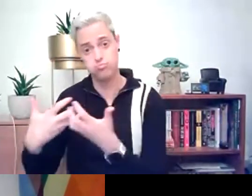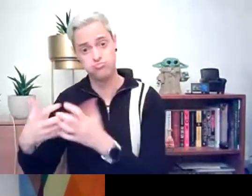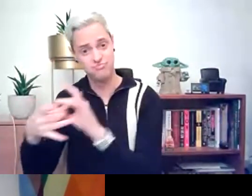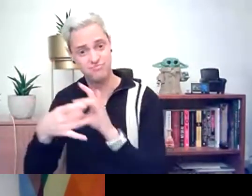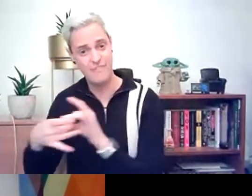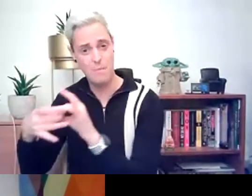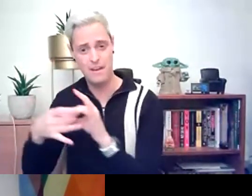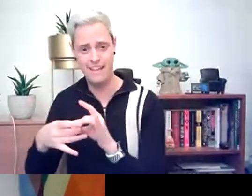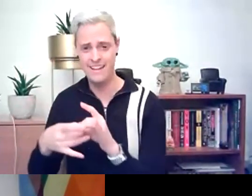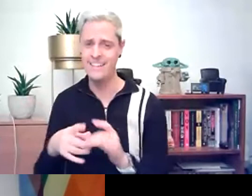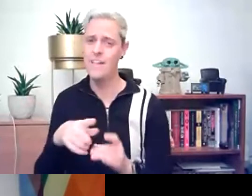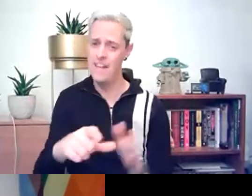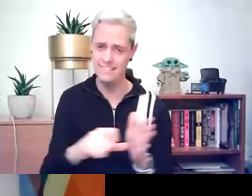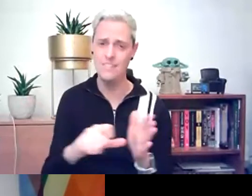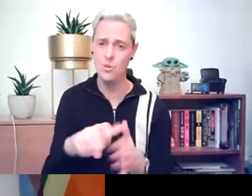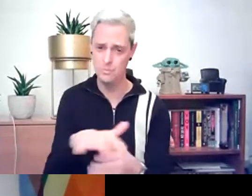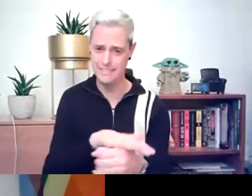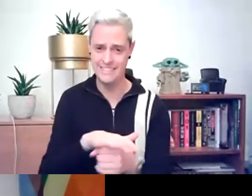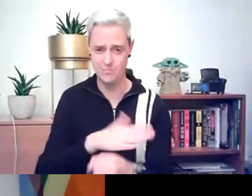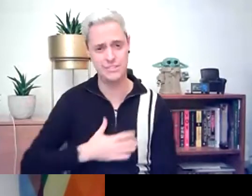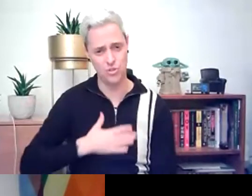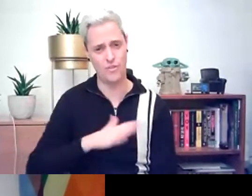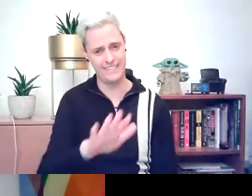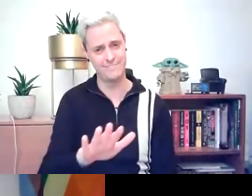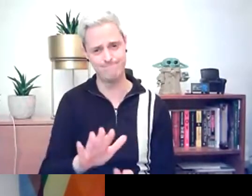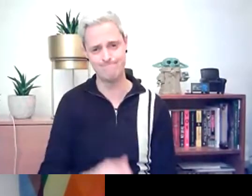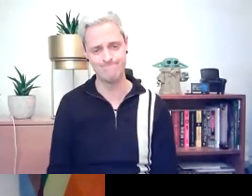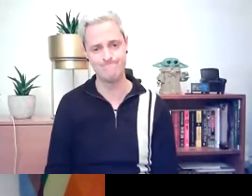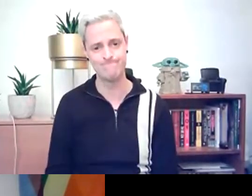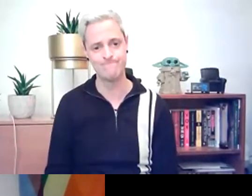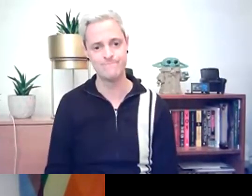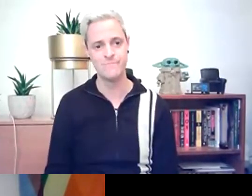I'm so sorry that you're in that position. 18:53:38 Yeah, thanks for that Jay I think